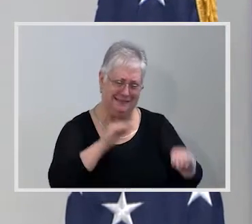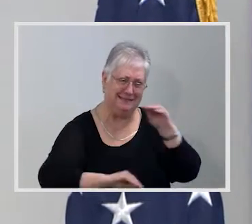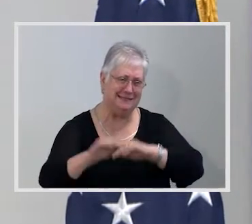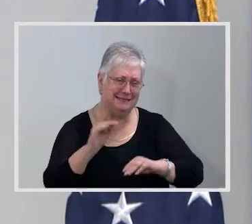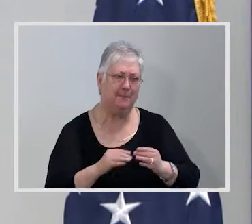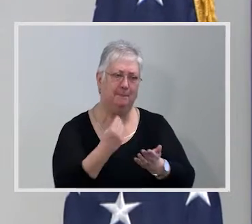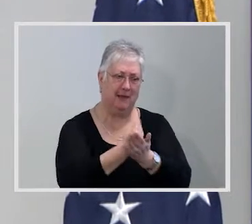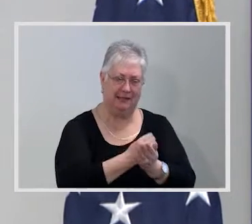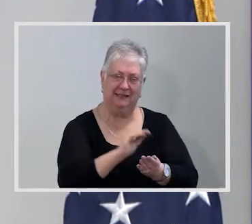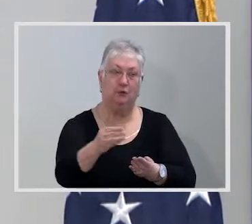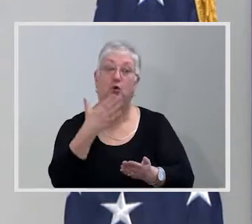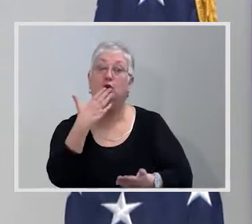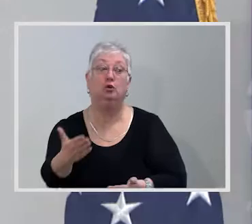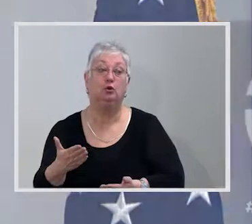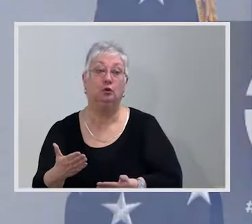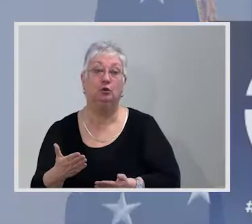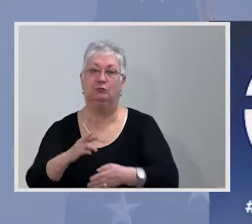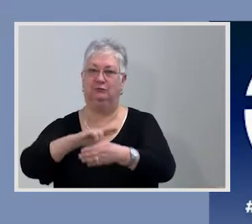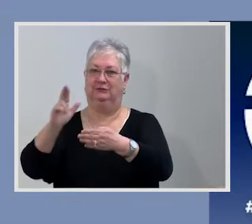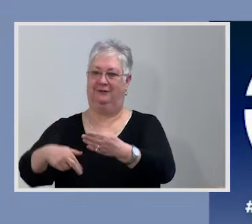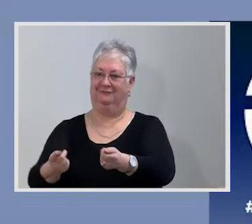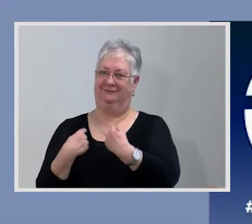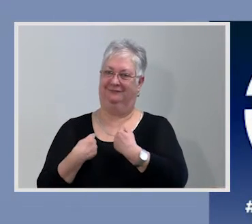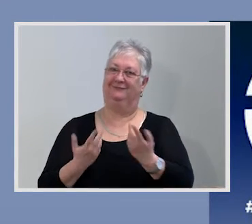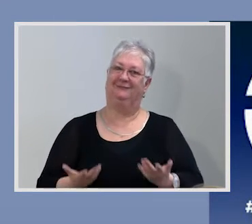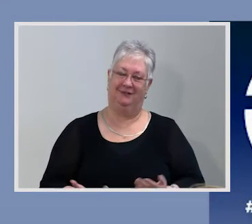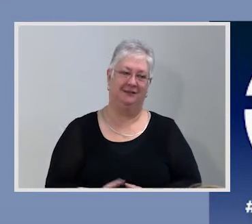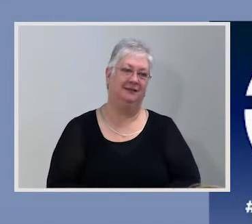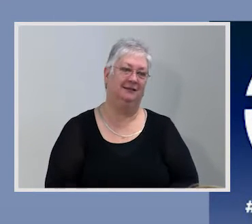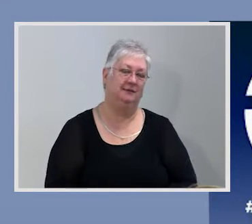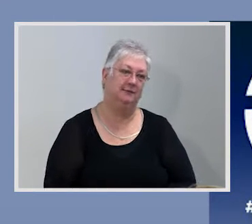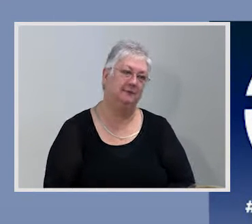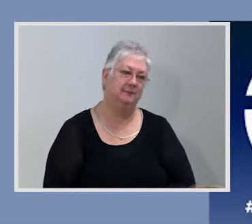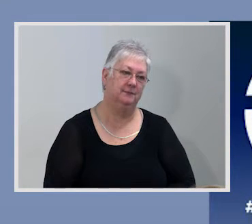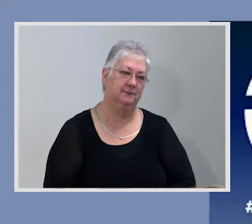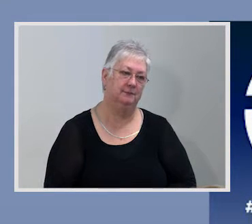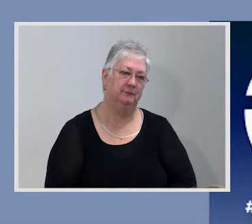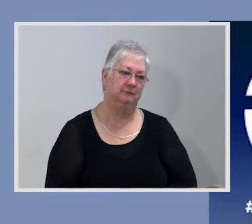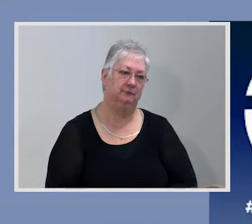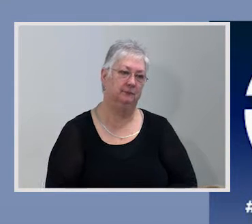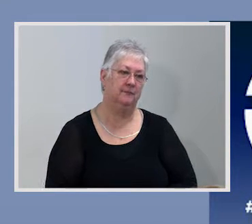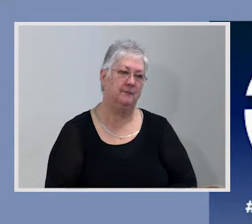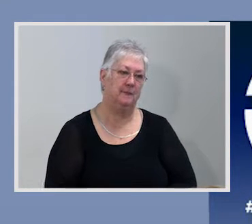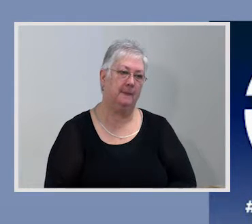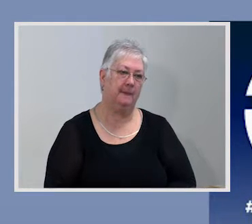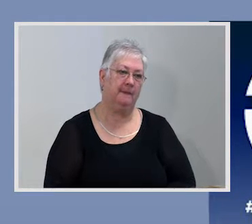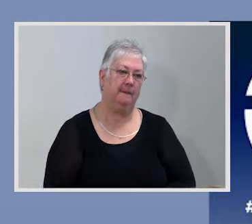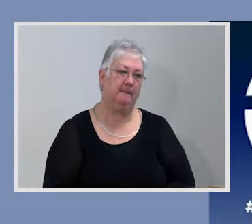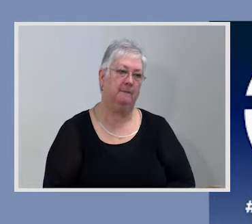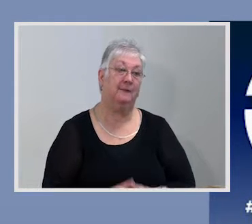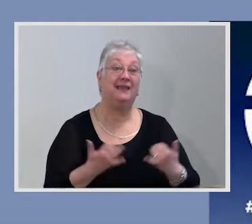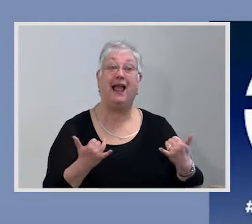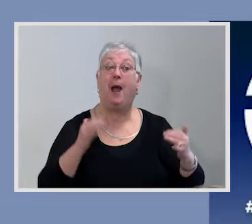AMBULANCE SERVICE THAT'S PROVIDED THROUGH FIRE AND EMS. AND WE WERE ABLE TO SHAVE 14 SECONDS OFF OF RESPONSE TIMES